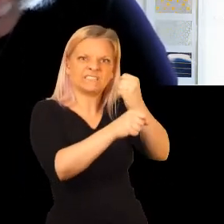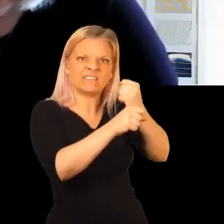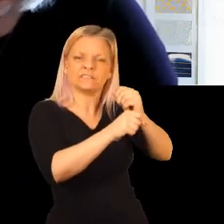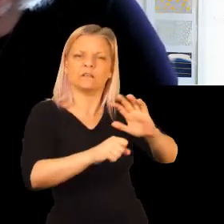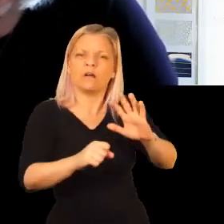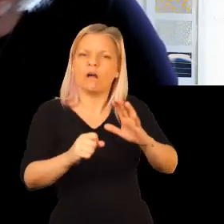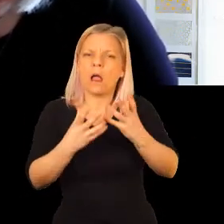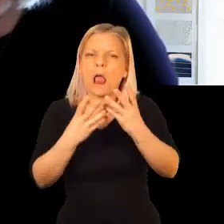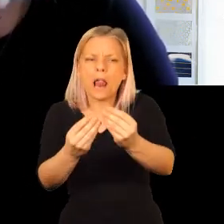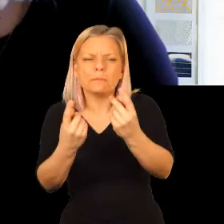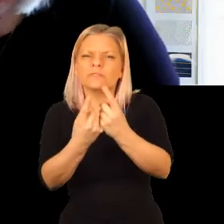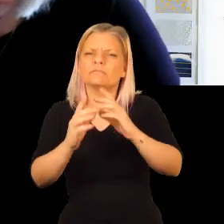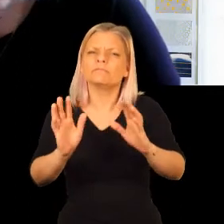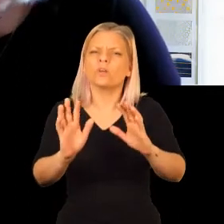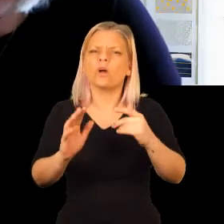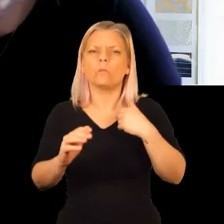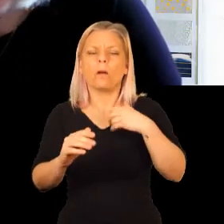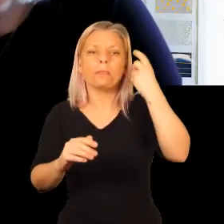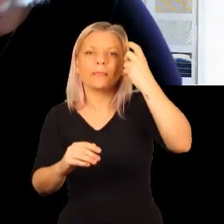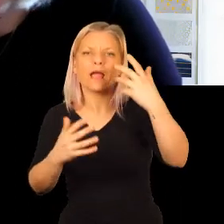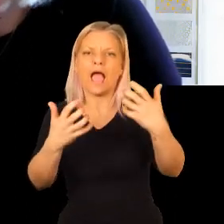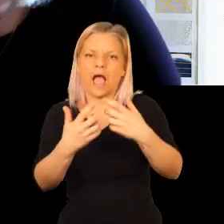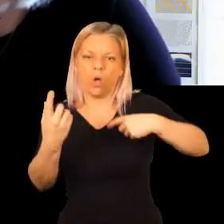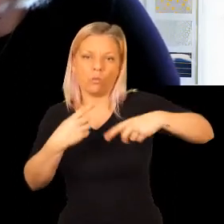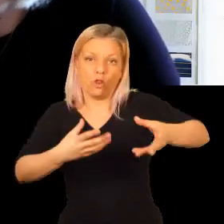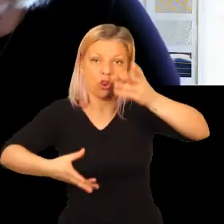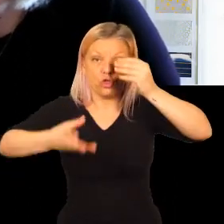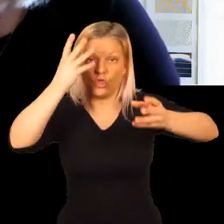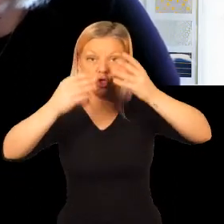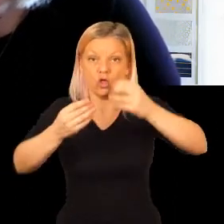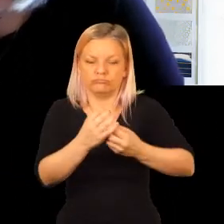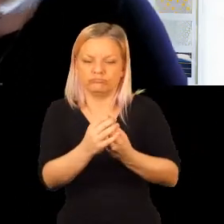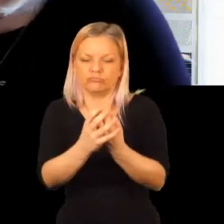the whole fixing helping stuff but we're actually thinking about how can we both learn and grow